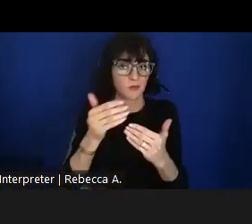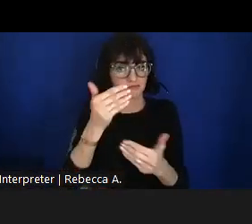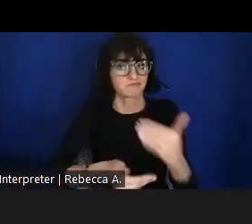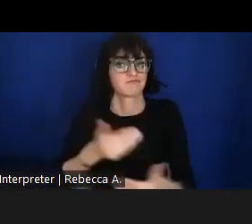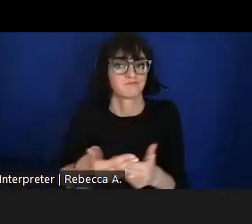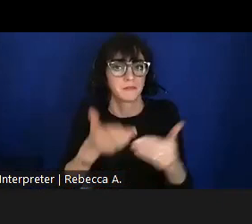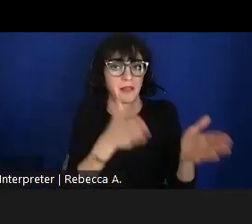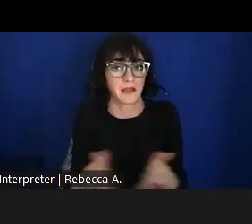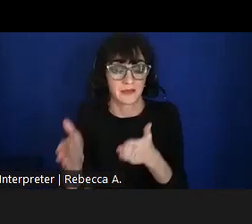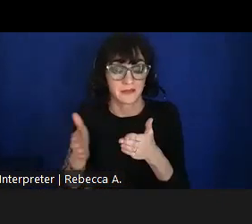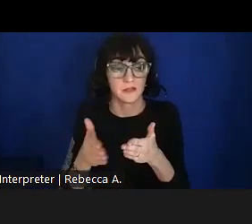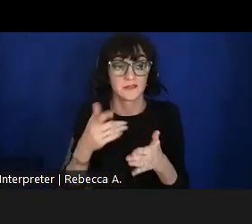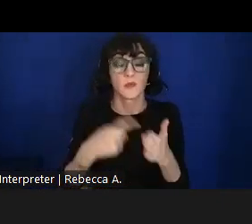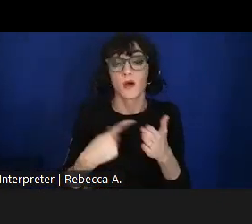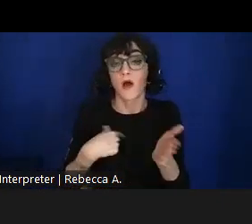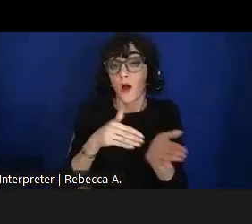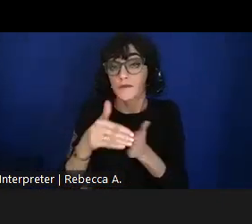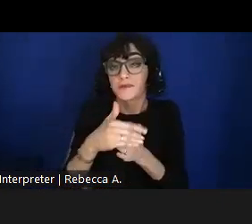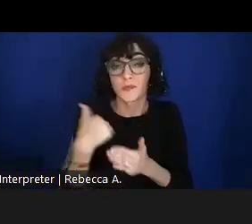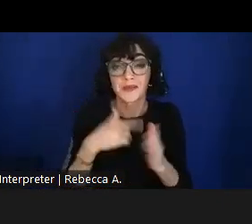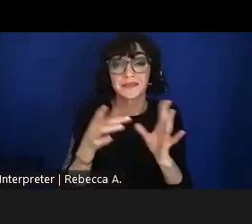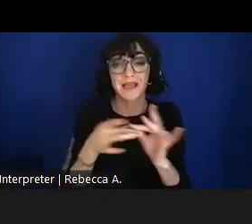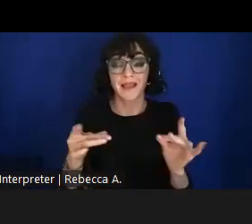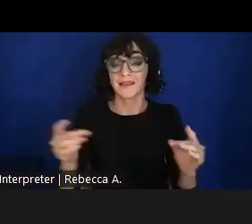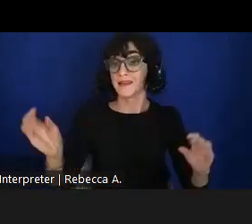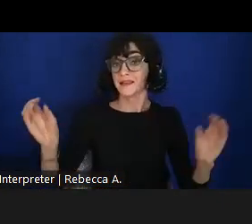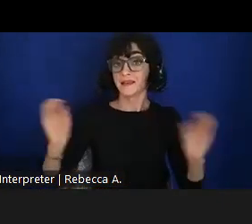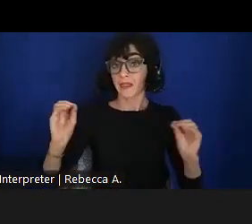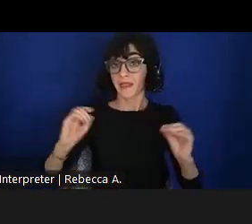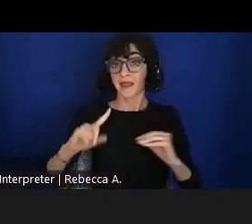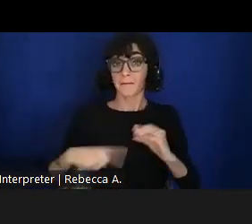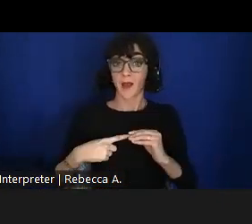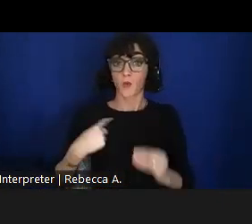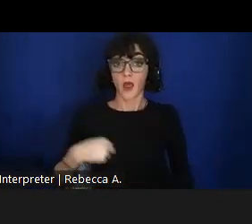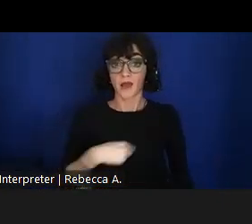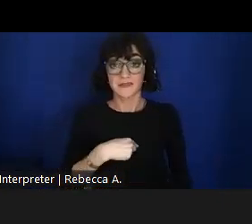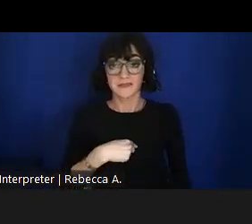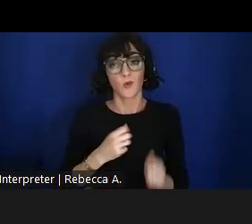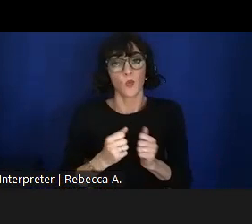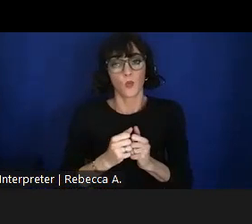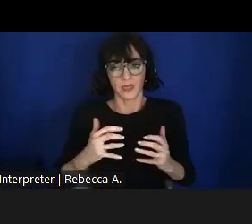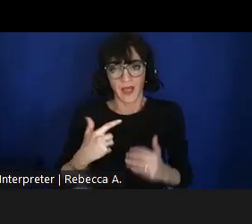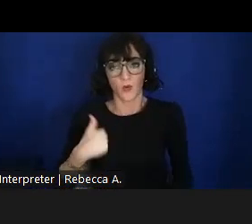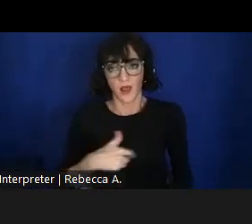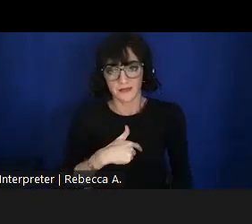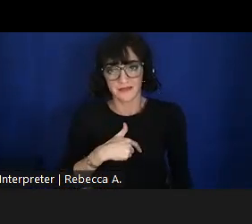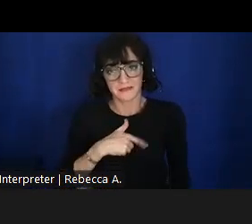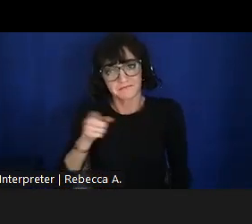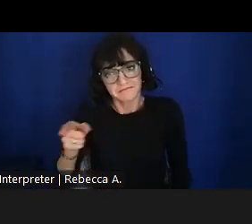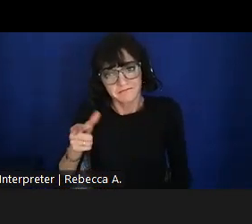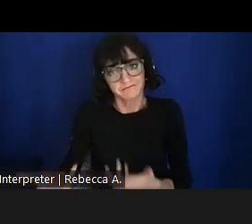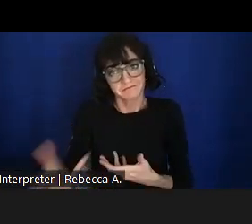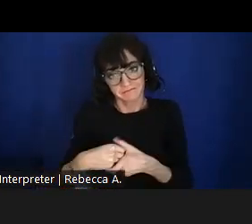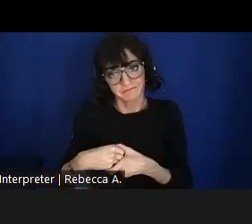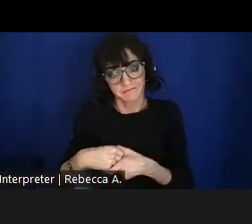often say is nothing about us, without us, and and so harm reduction at its core is about